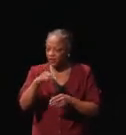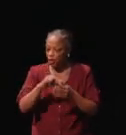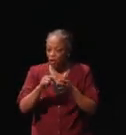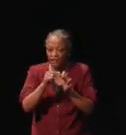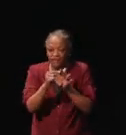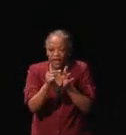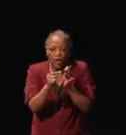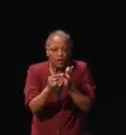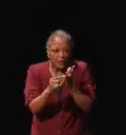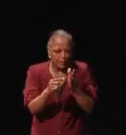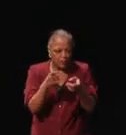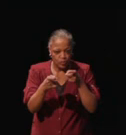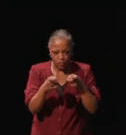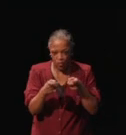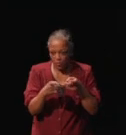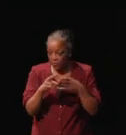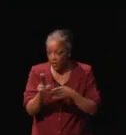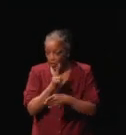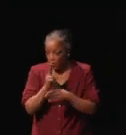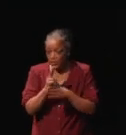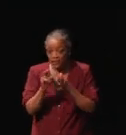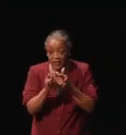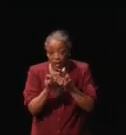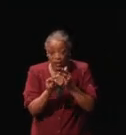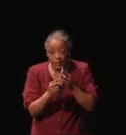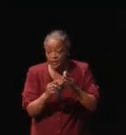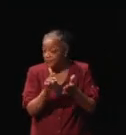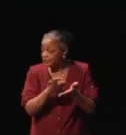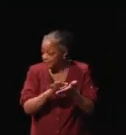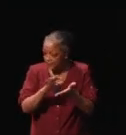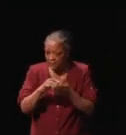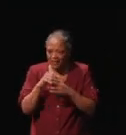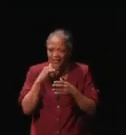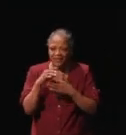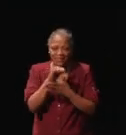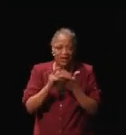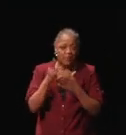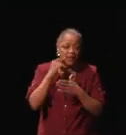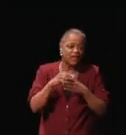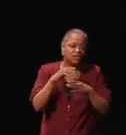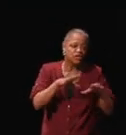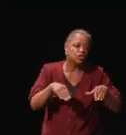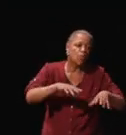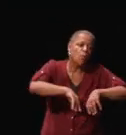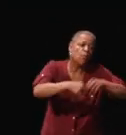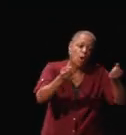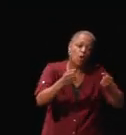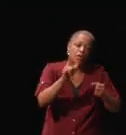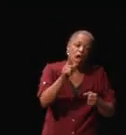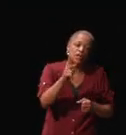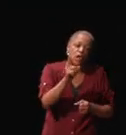You can actually use it here. He designed this because his children broke the traditional Atari joysticks, they're a bit rough.